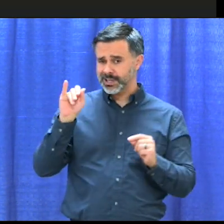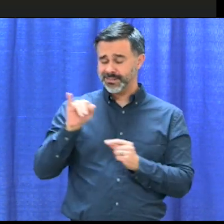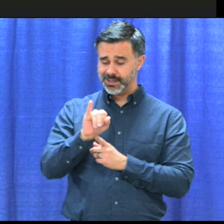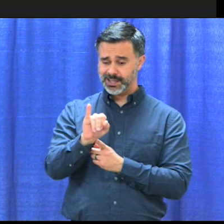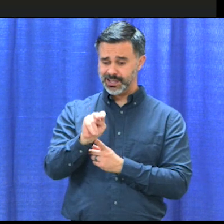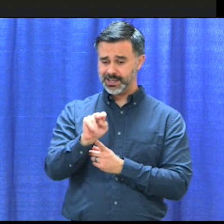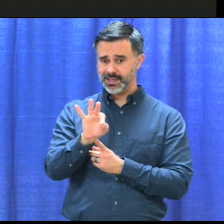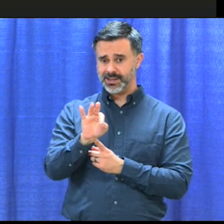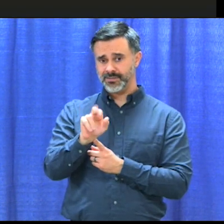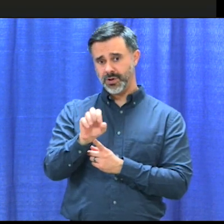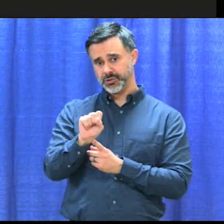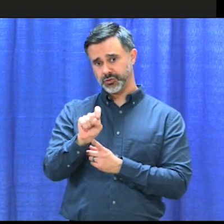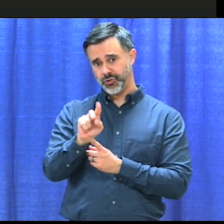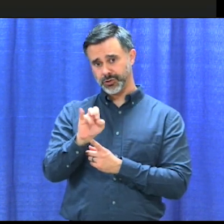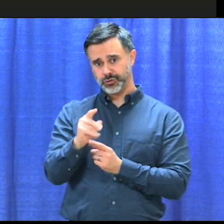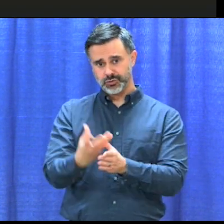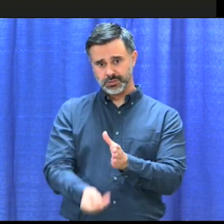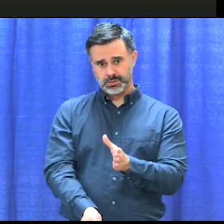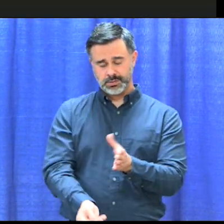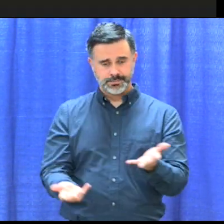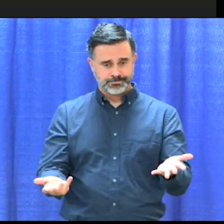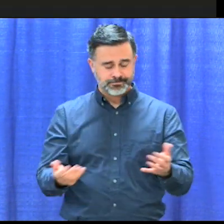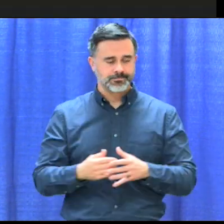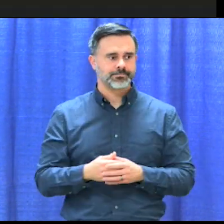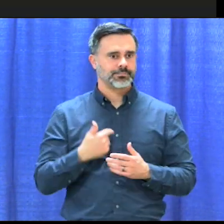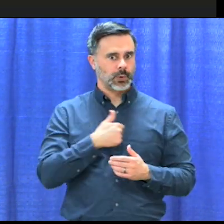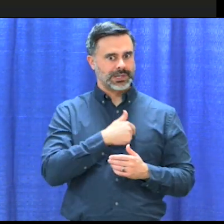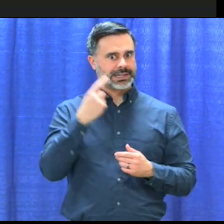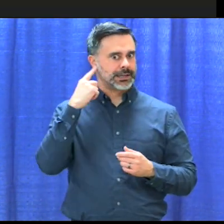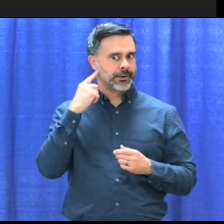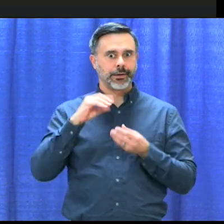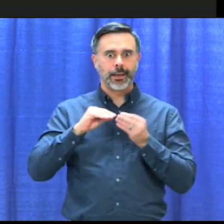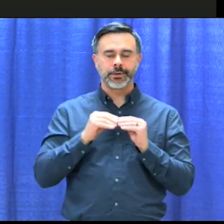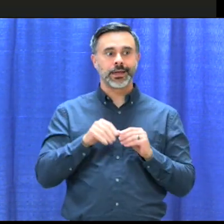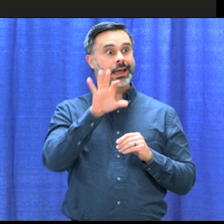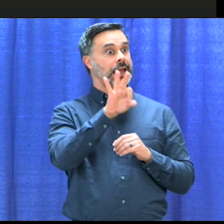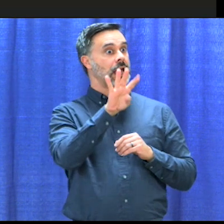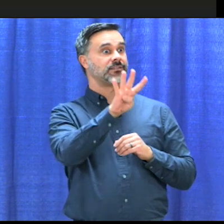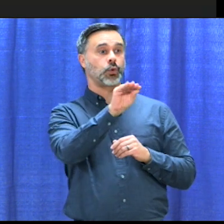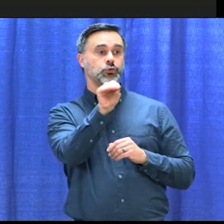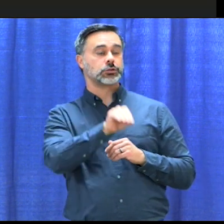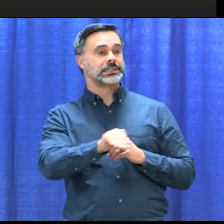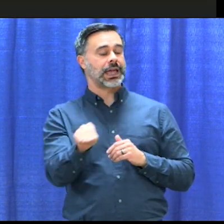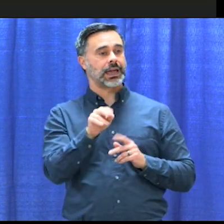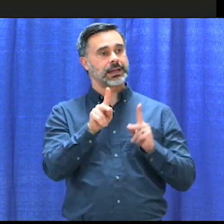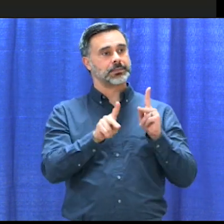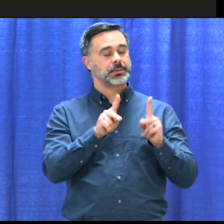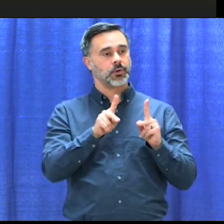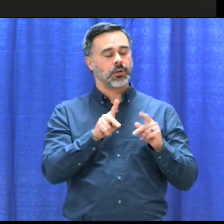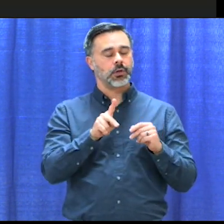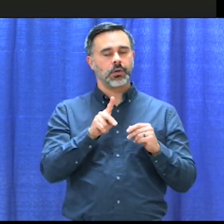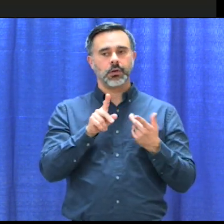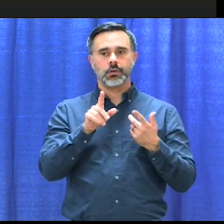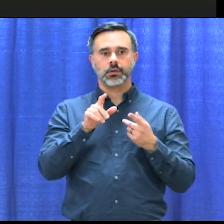And that's our frustration so when you hear numbers we have 94% of rural you know America